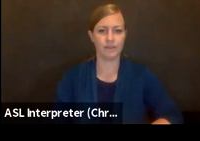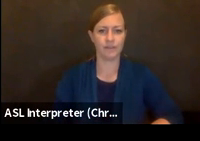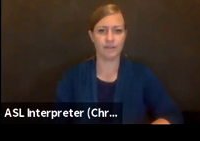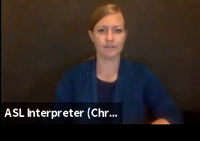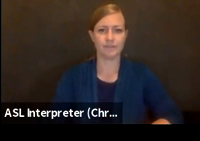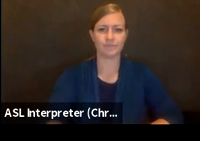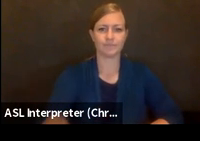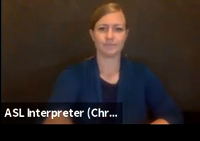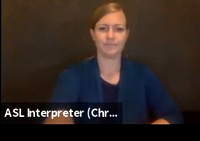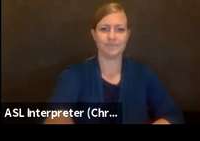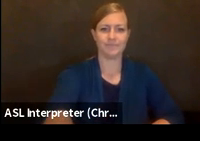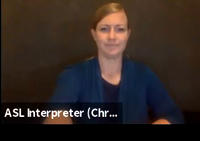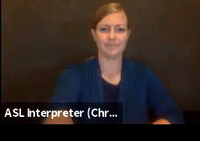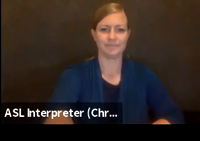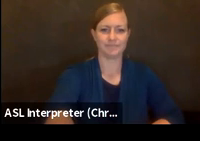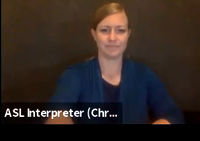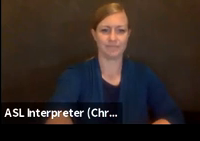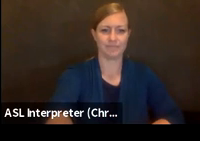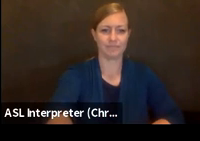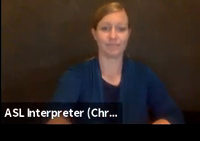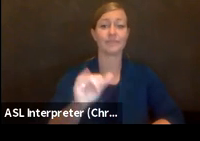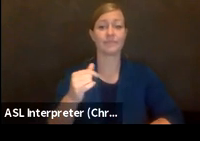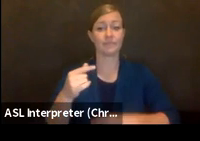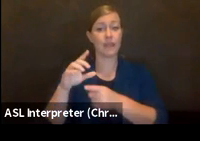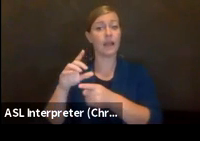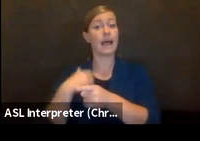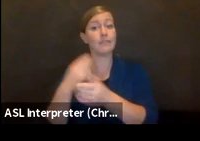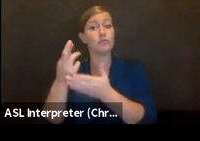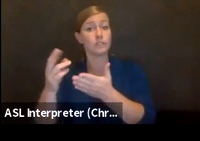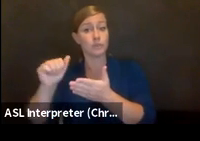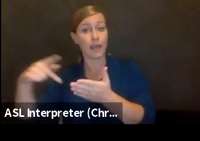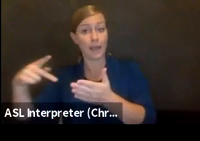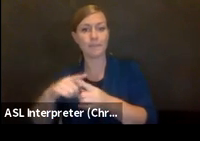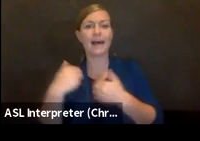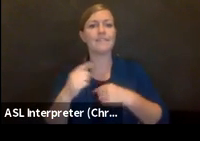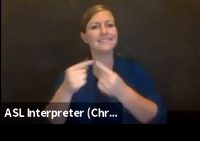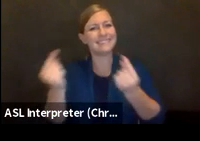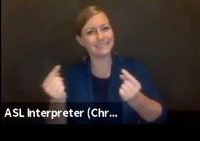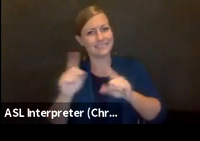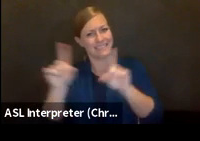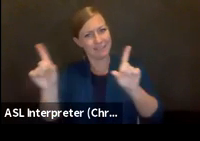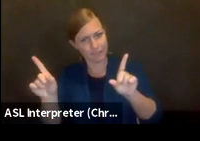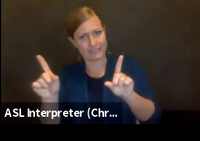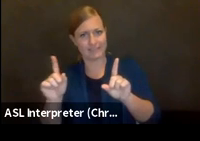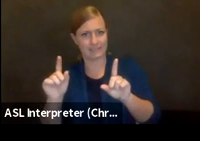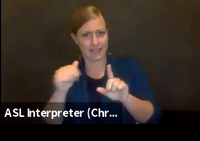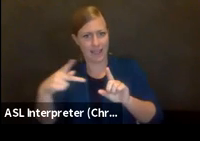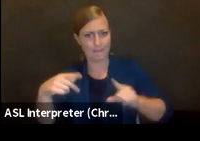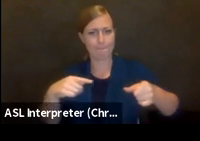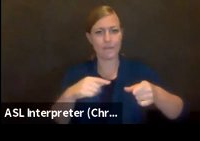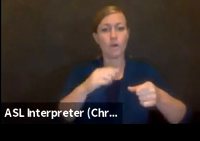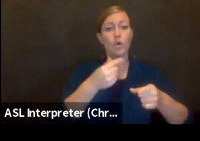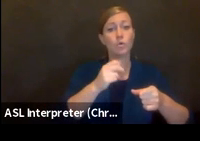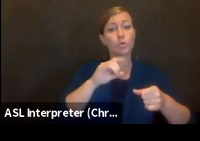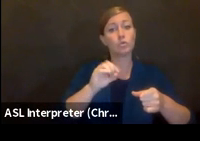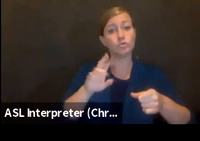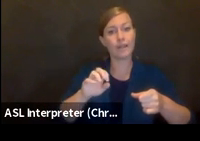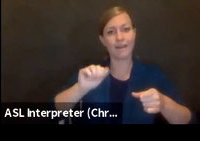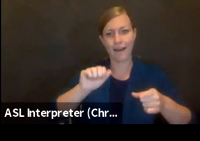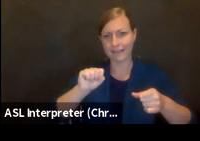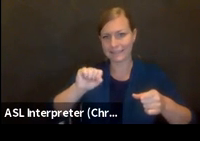ESD 189 - Amy Colburn: So there's the Google Drive resource app. But then there's Google Drive assignments. The same is true for one drive so one drive assignments.